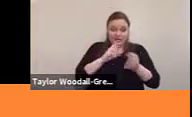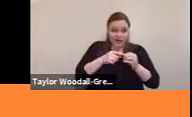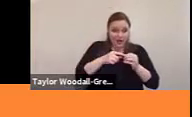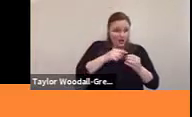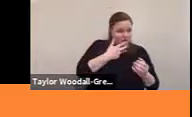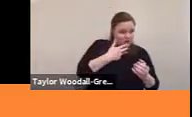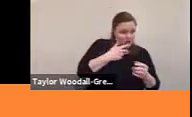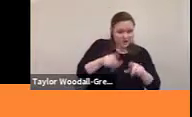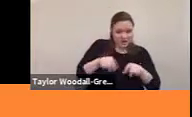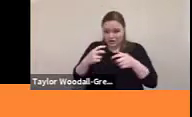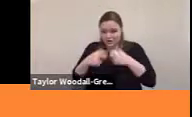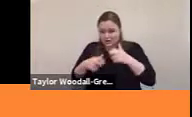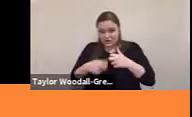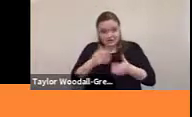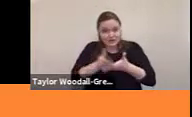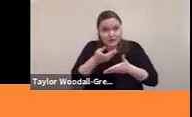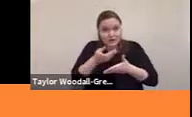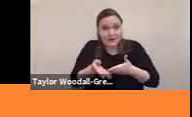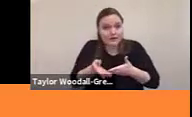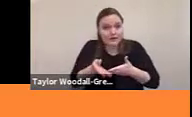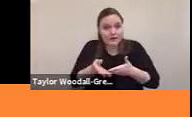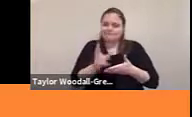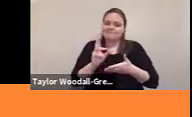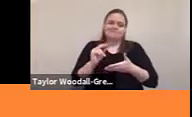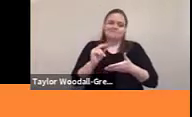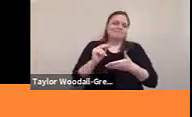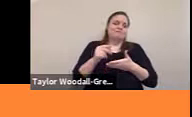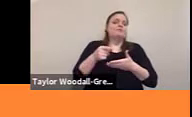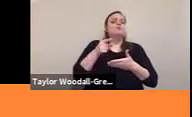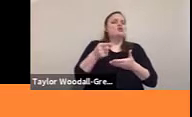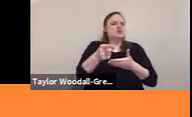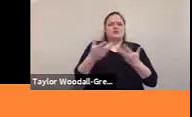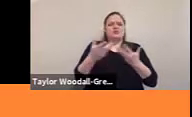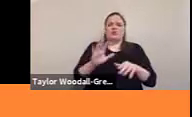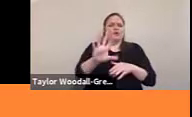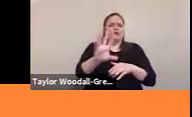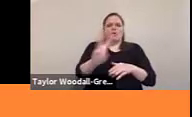You don't want your website to use an accessible color palette and then your other materials,